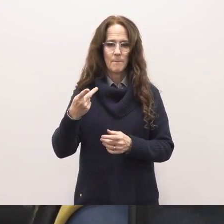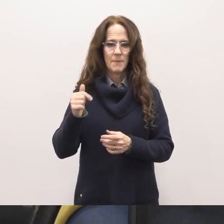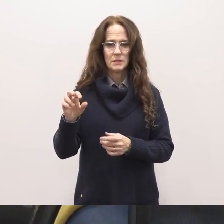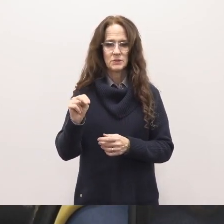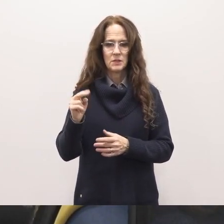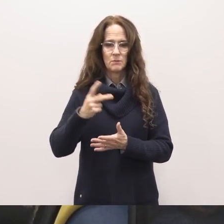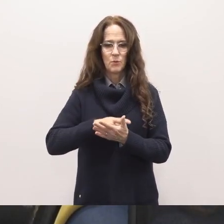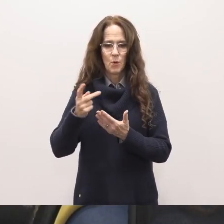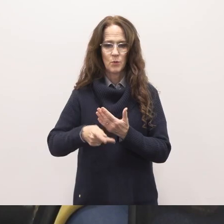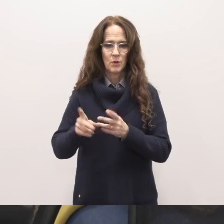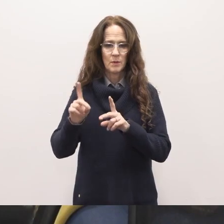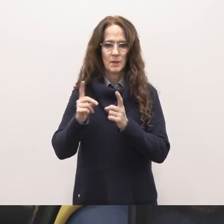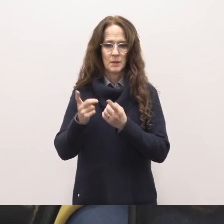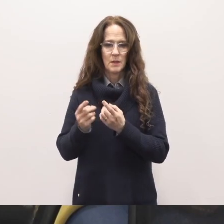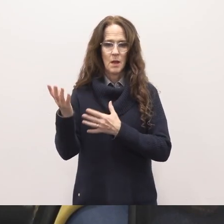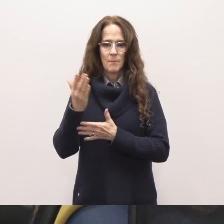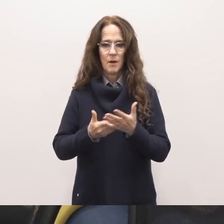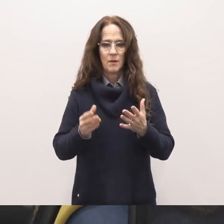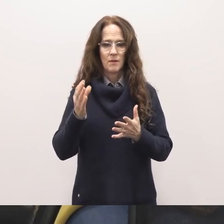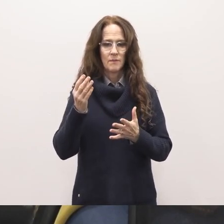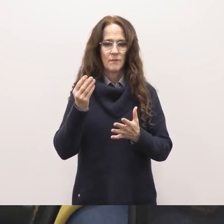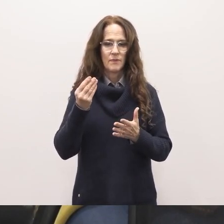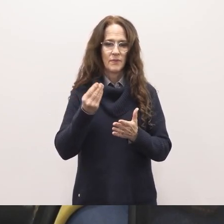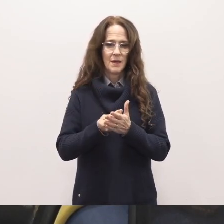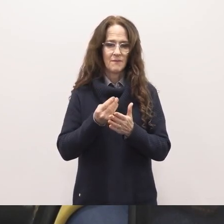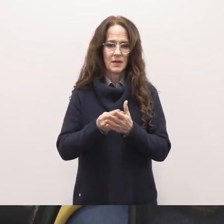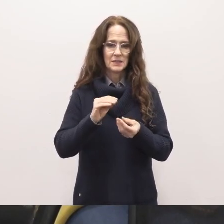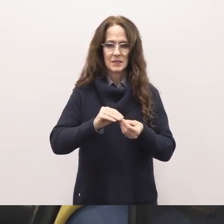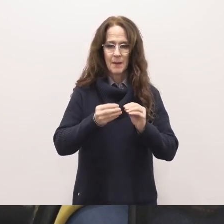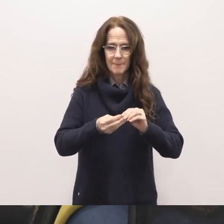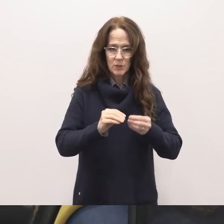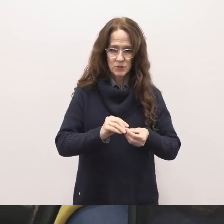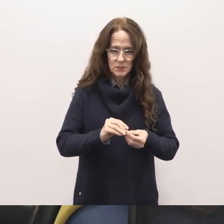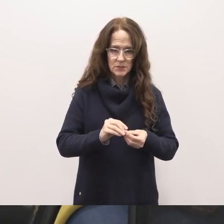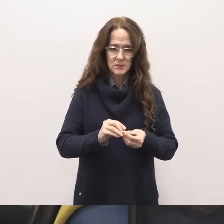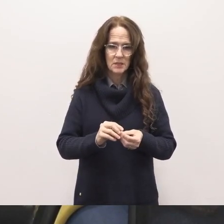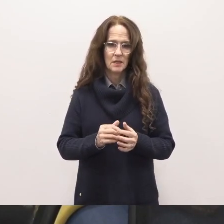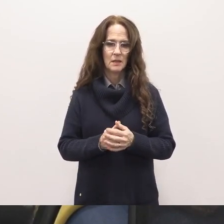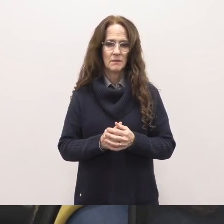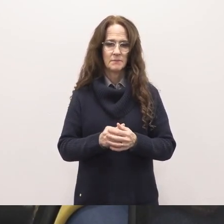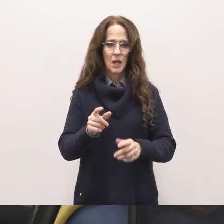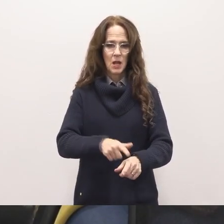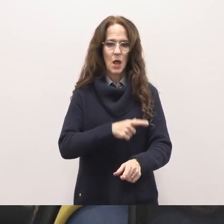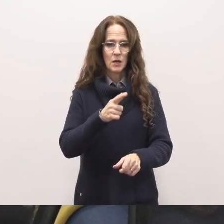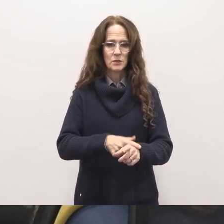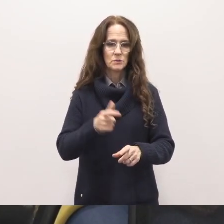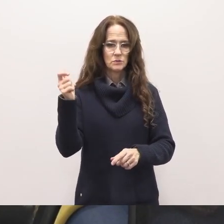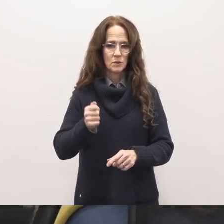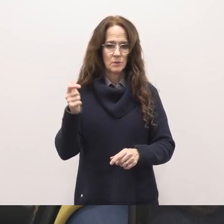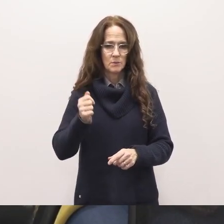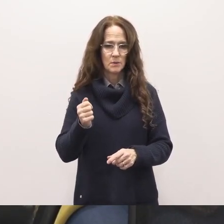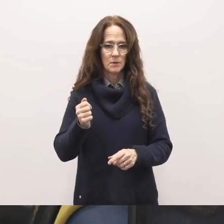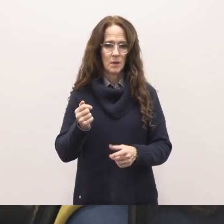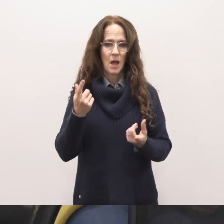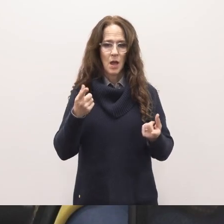has that's not part of the financial numbers, and then there's some long-term subscription-based agreements that are not included.